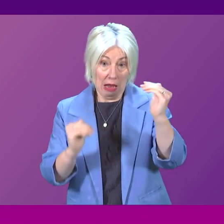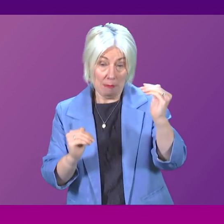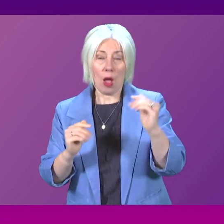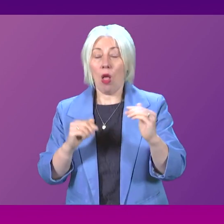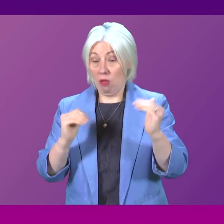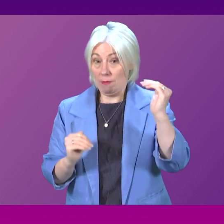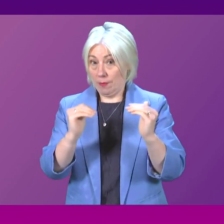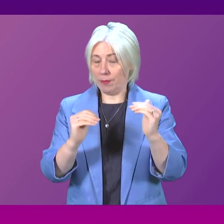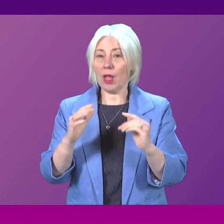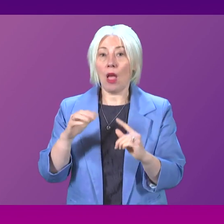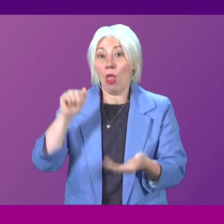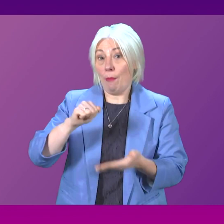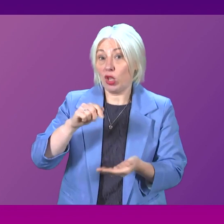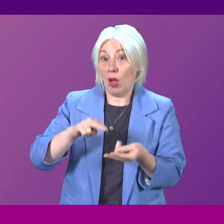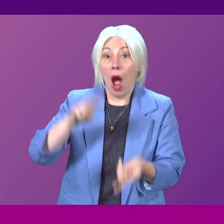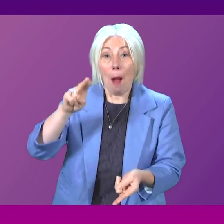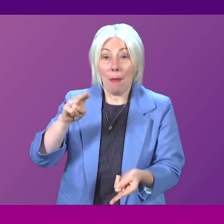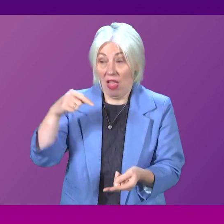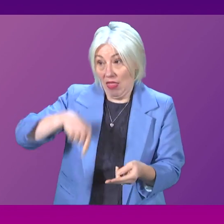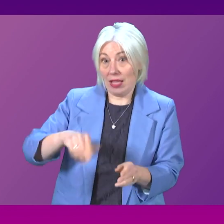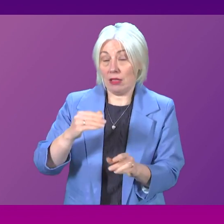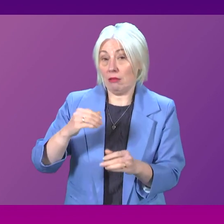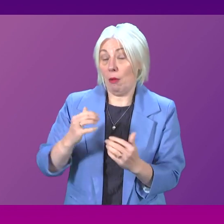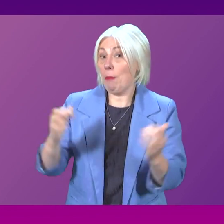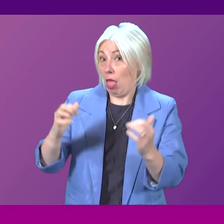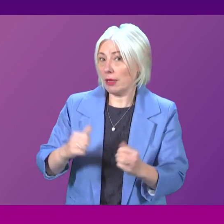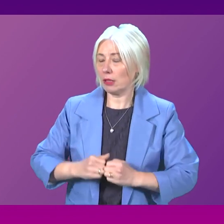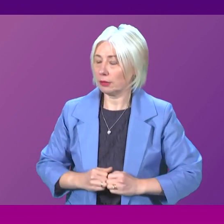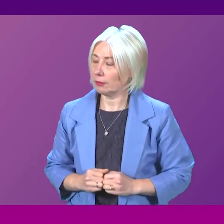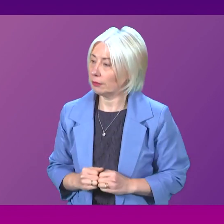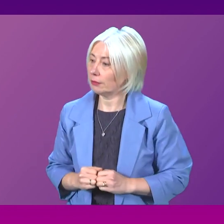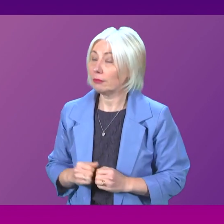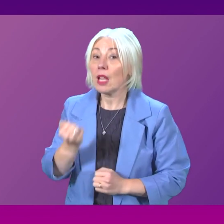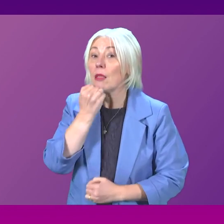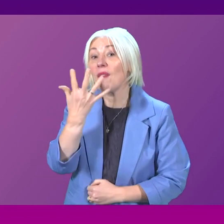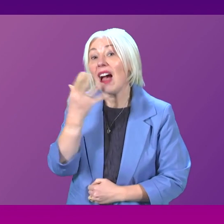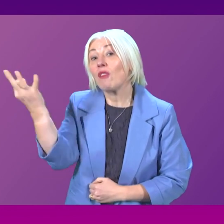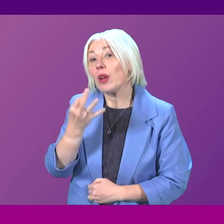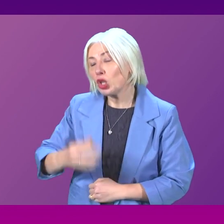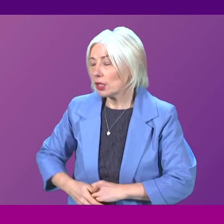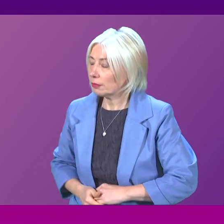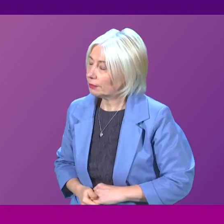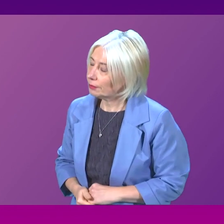rightly so.